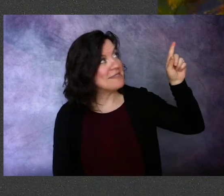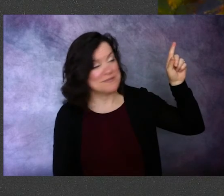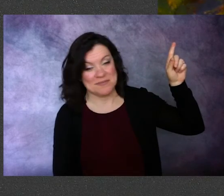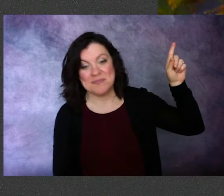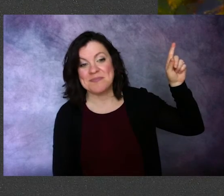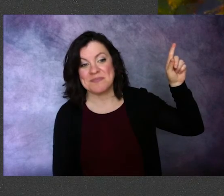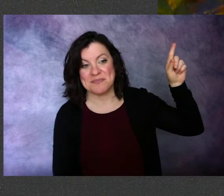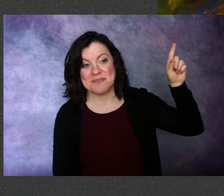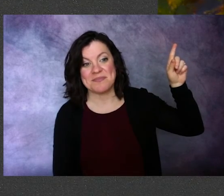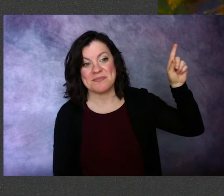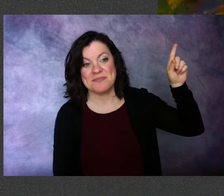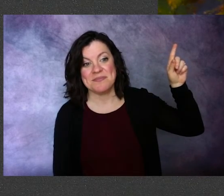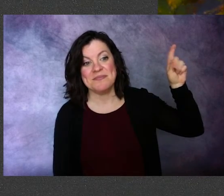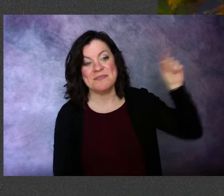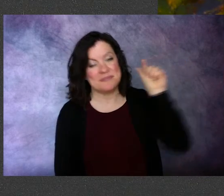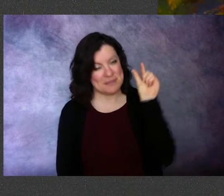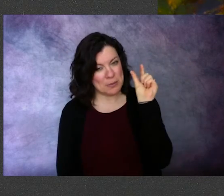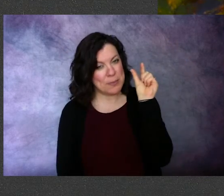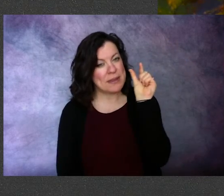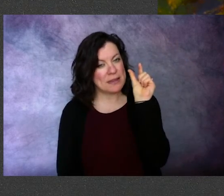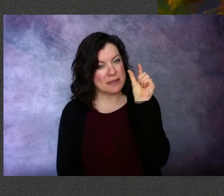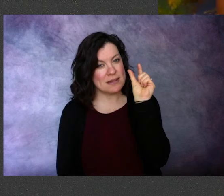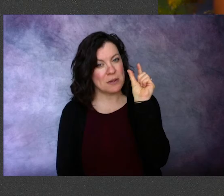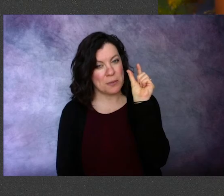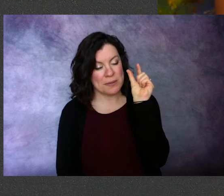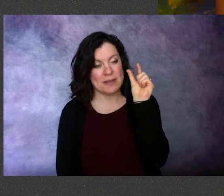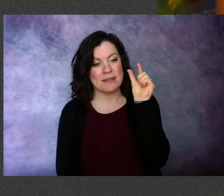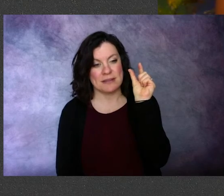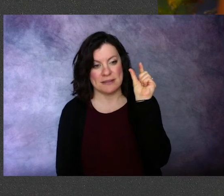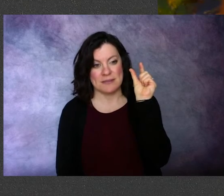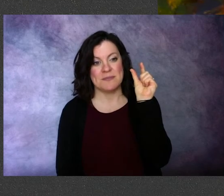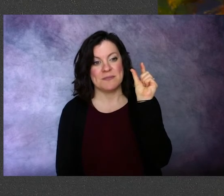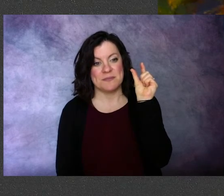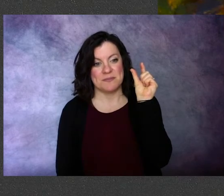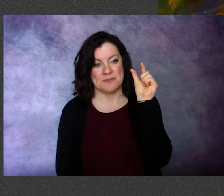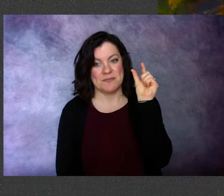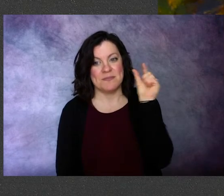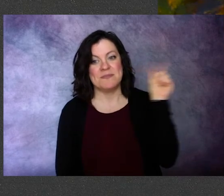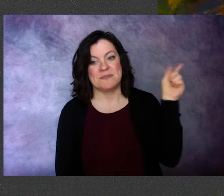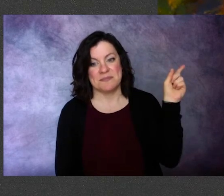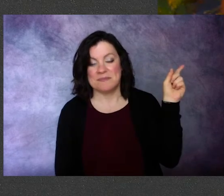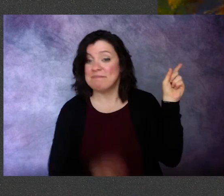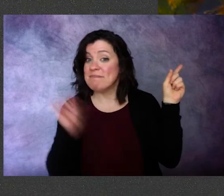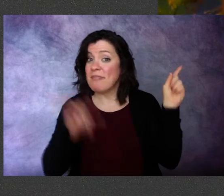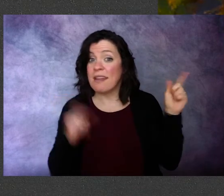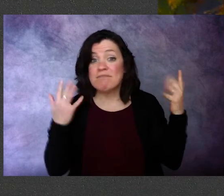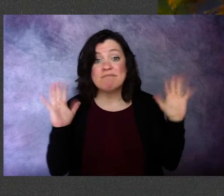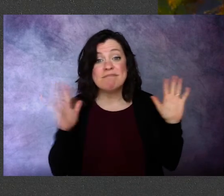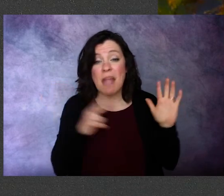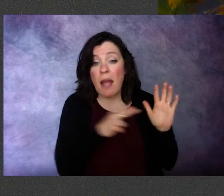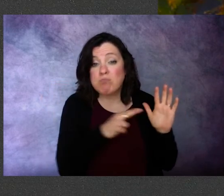Snip, halfway. Go to the opposite side of your toilet paper roll, halfway.